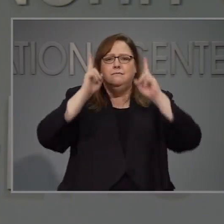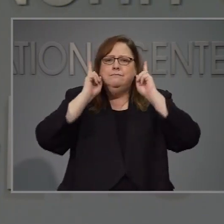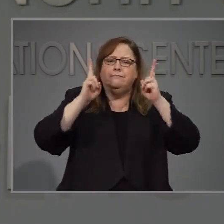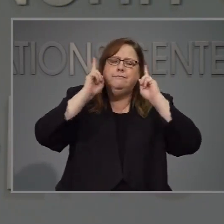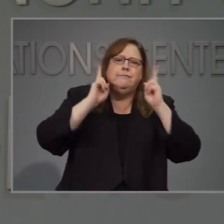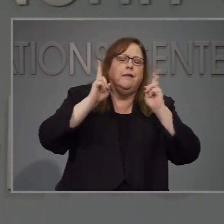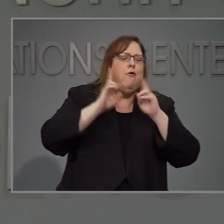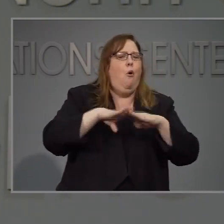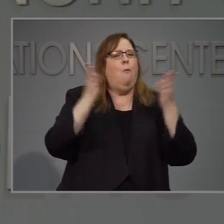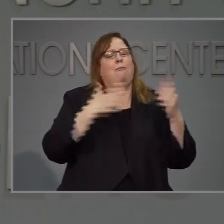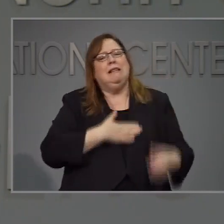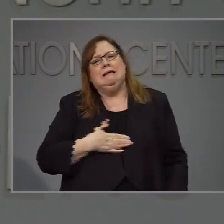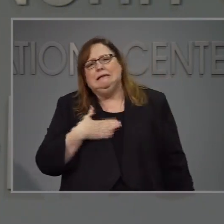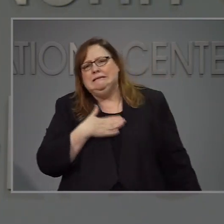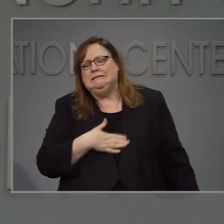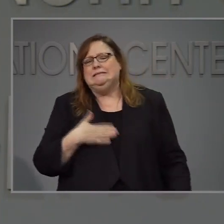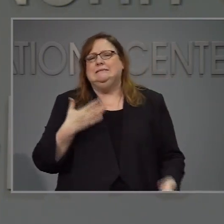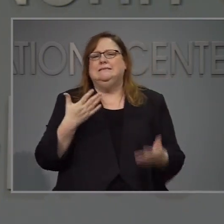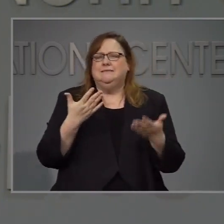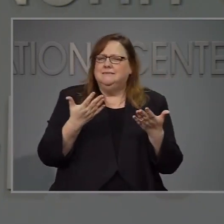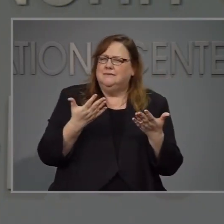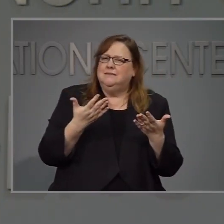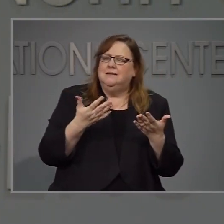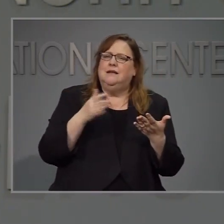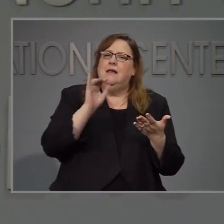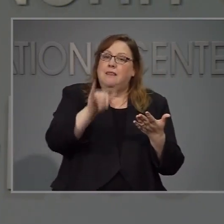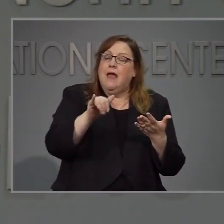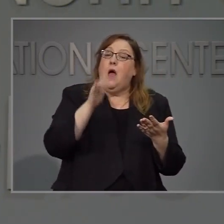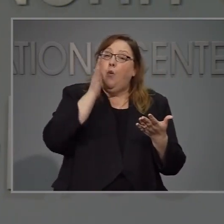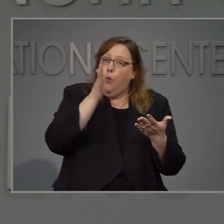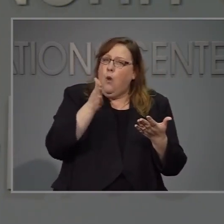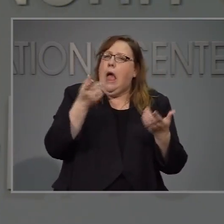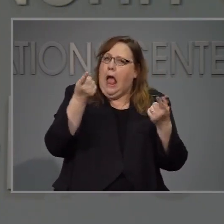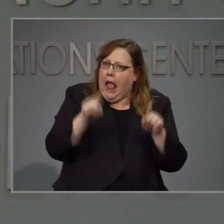WELCOME THIS CAUTIOUS MOVE INTO PHASE 2. ONE OF THE THINGS I'VE HEARD FROM A LOT OF PEOPLE IS THAT WE NEED TO GET OUR